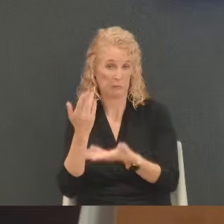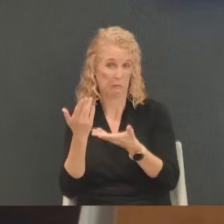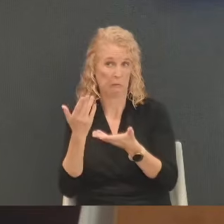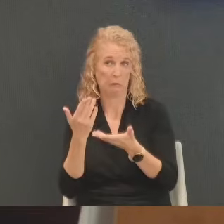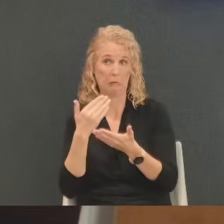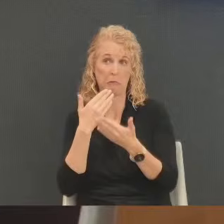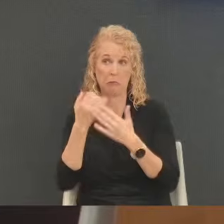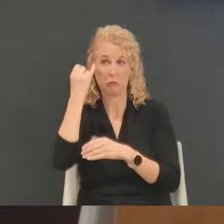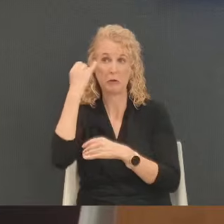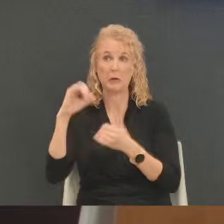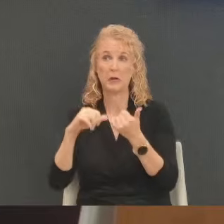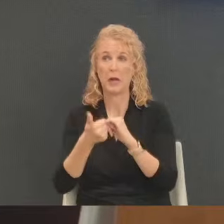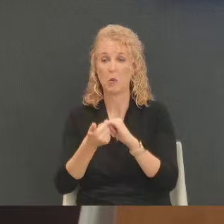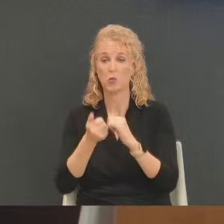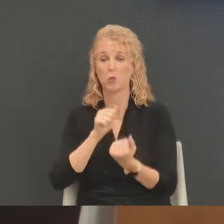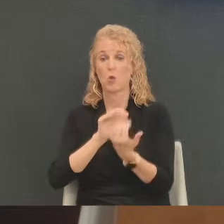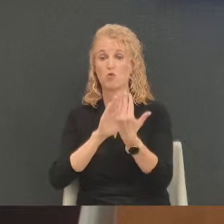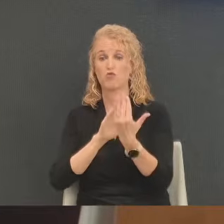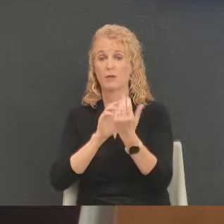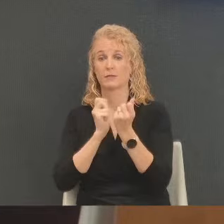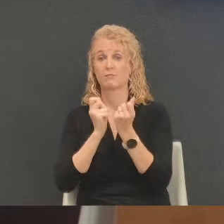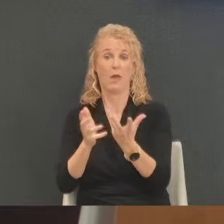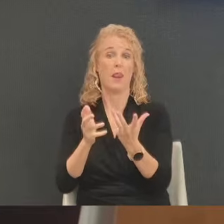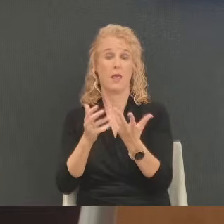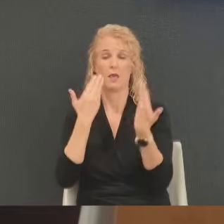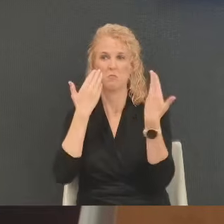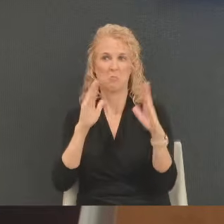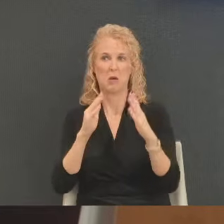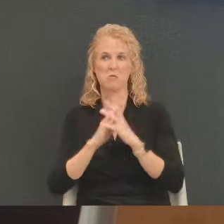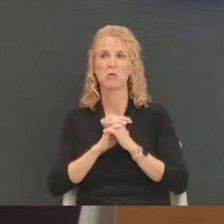ways to do these that just adds economies of scale to it. We always want to look at that and they